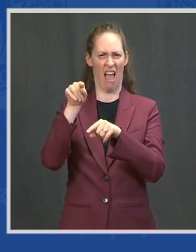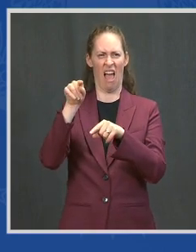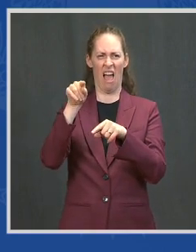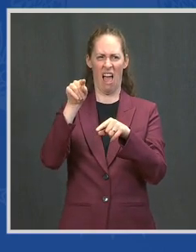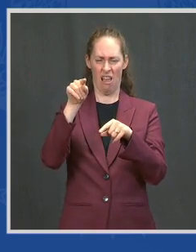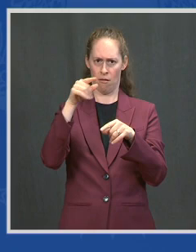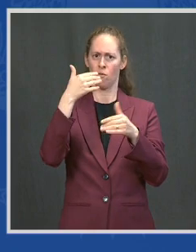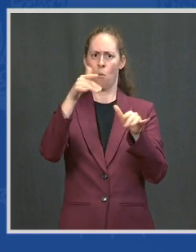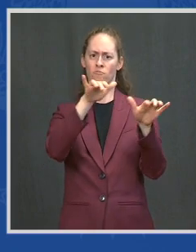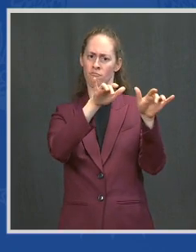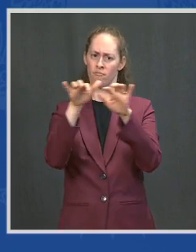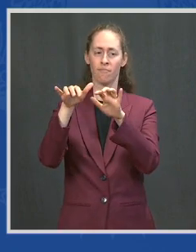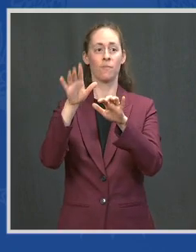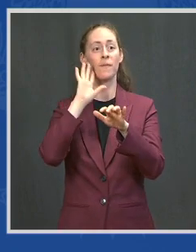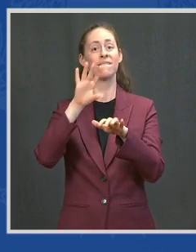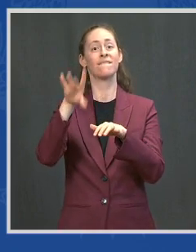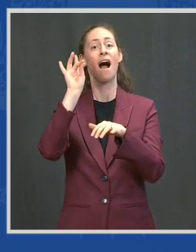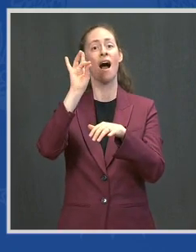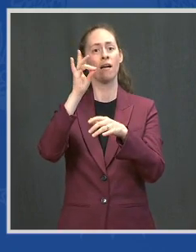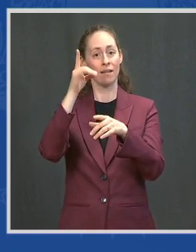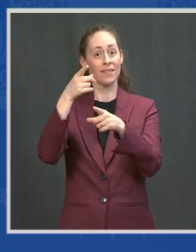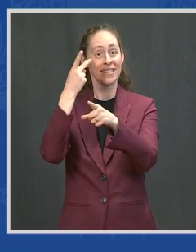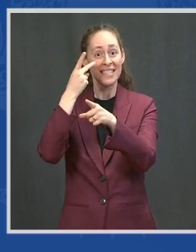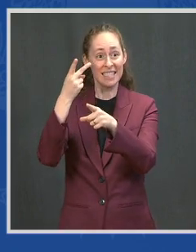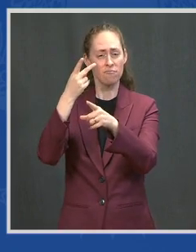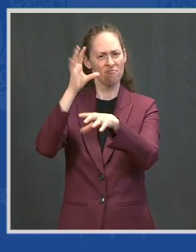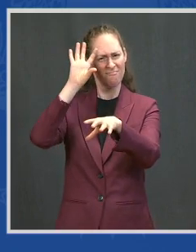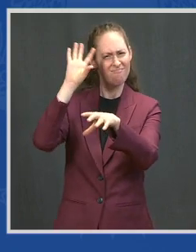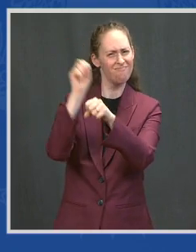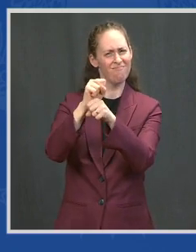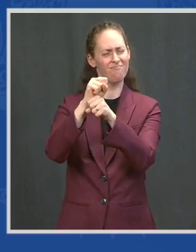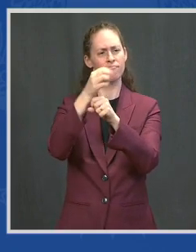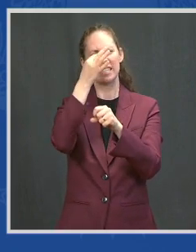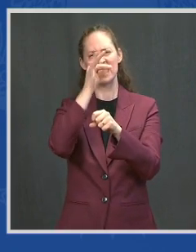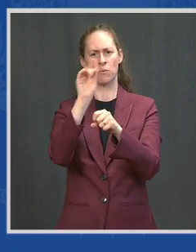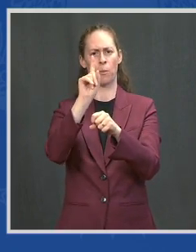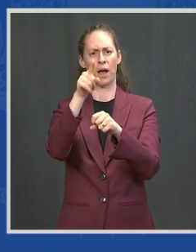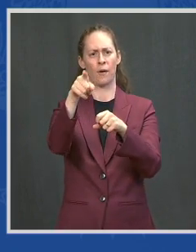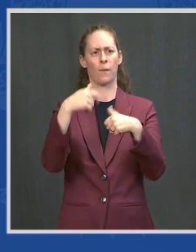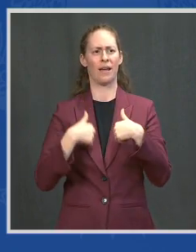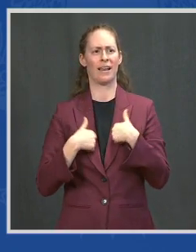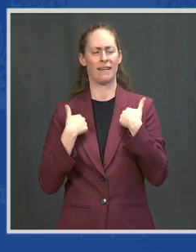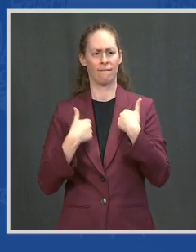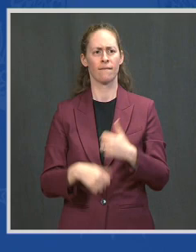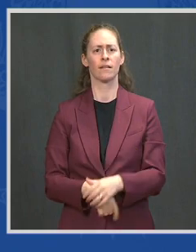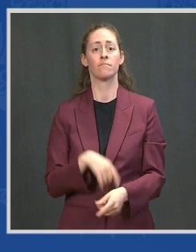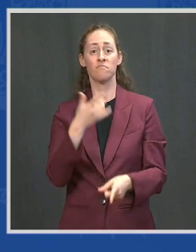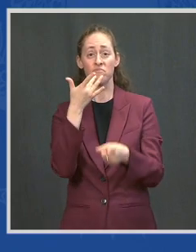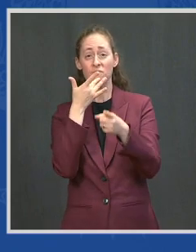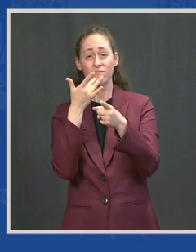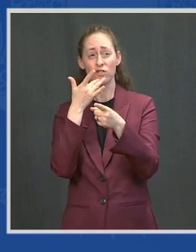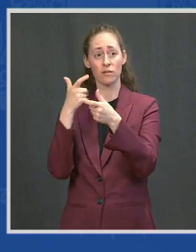and make an appointment. Also today, if you prefer texting, we have another easy way to get the shot.